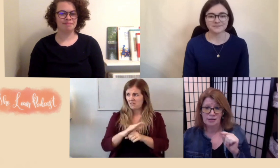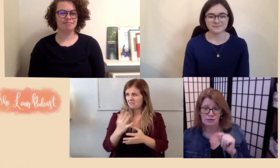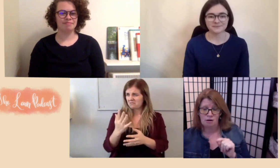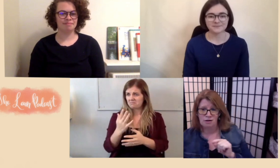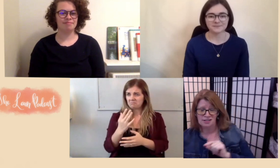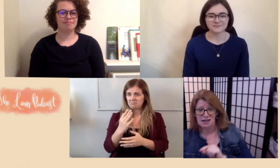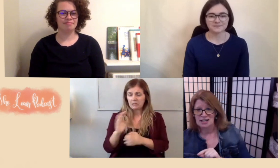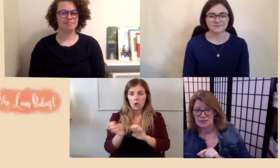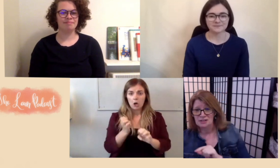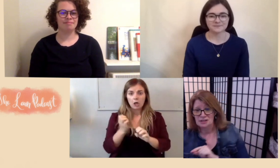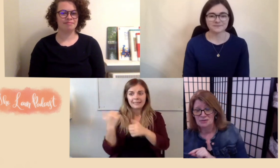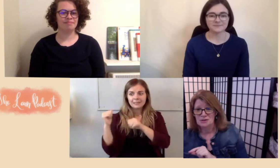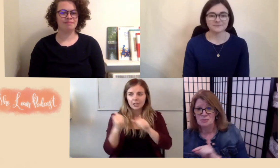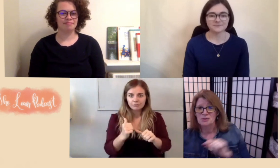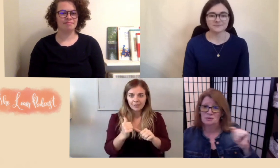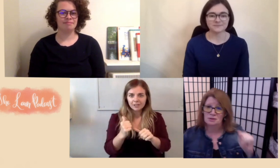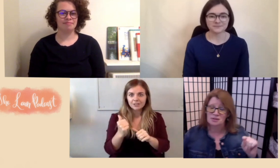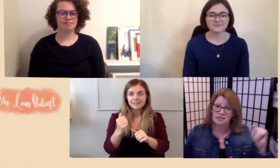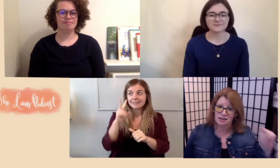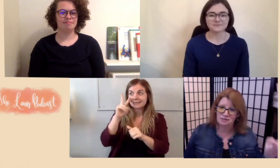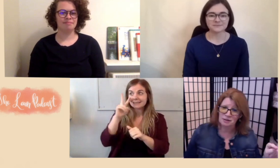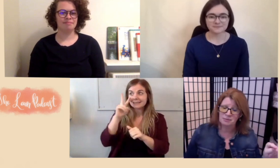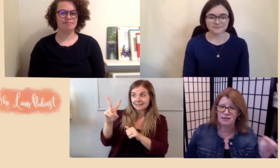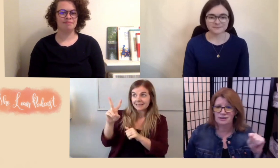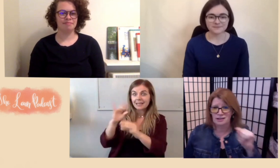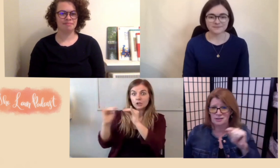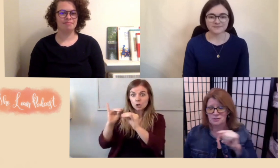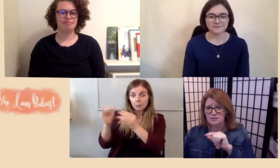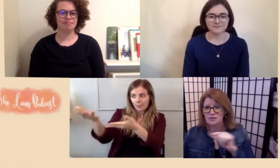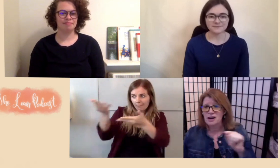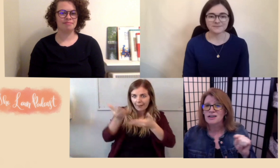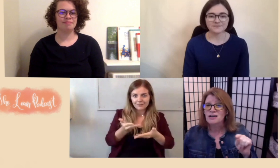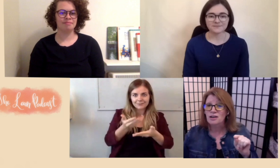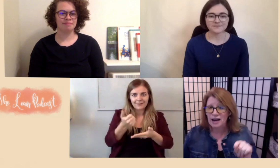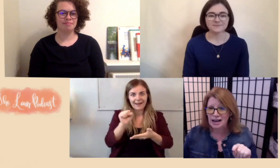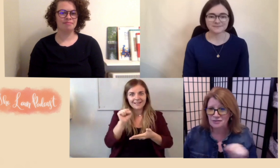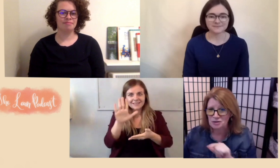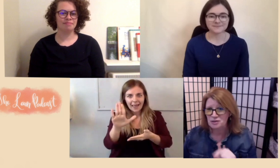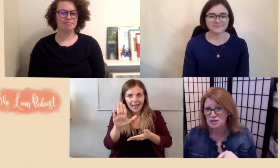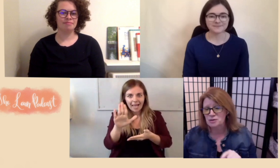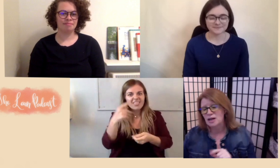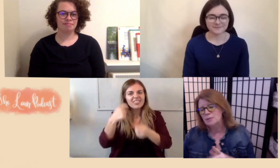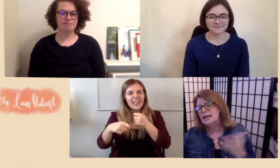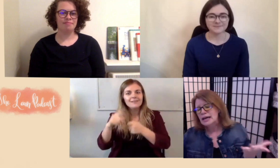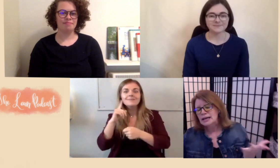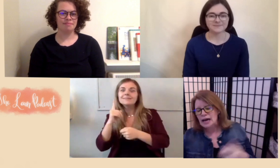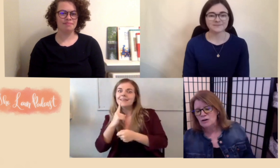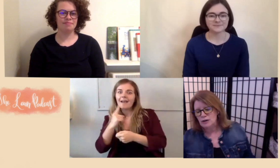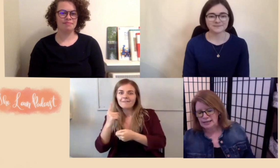to other interpreters, as opposed to deaf people. I think that's sort of another avenue that you can come in. Now, granted, soon after that,